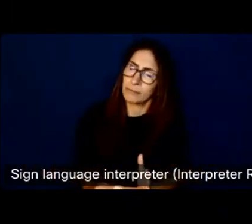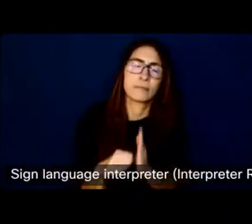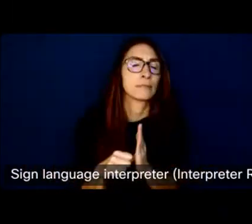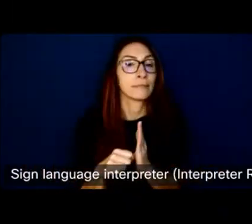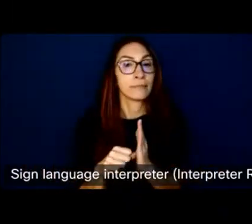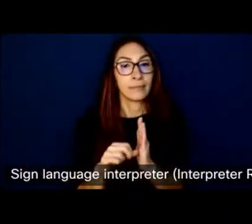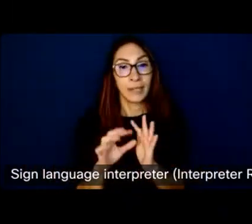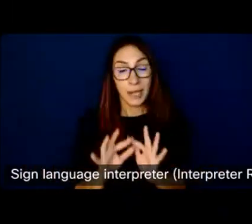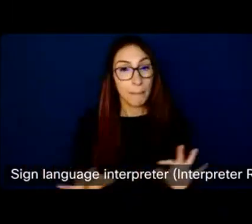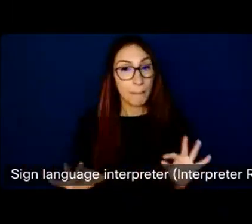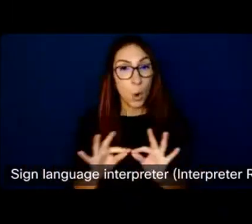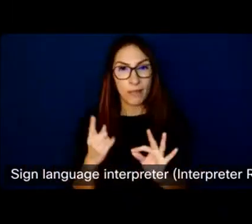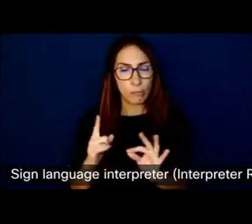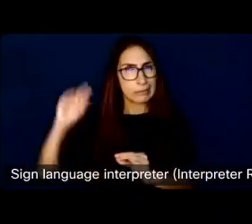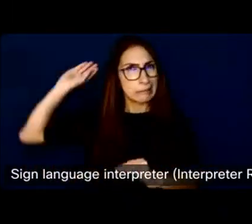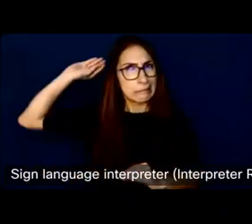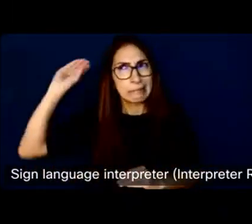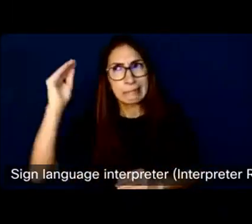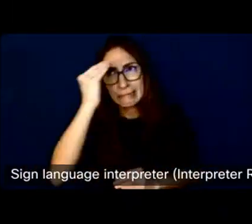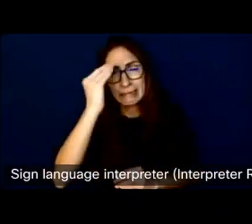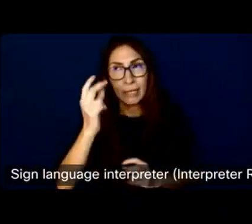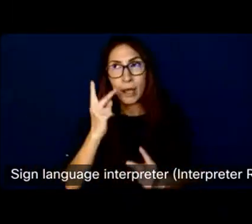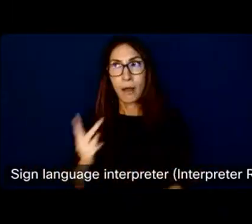think about bringing back and preparing now for the buddy